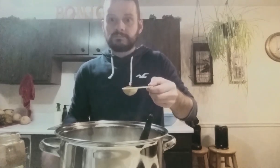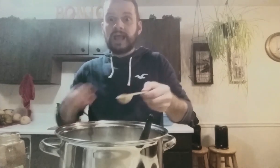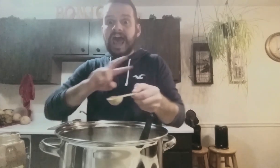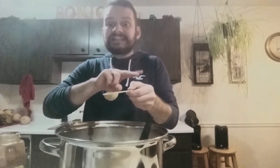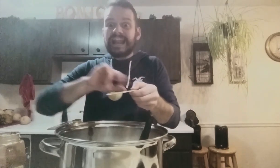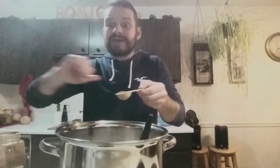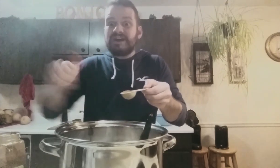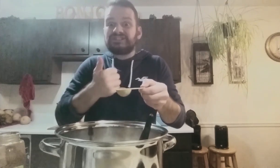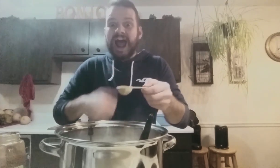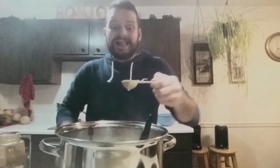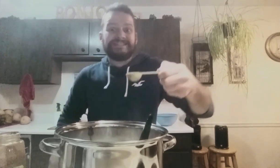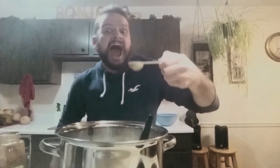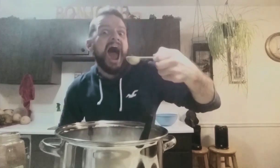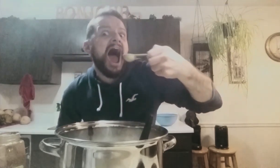Cinnamon challenge!